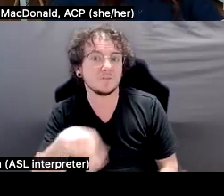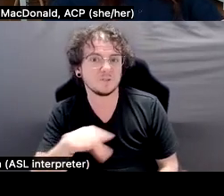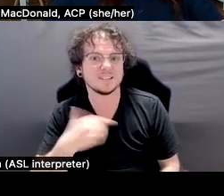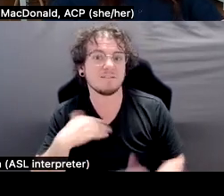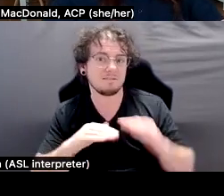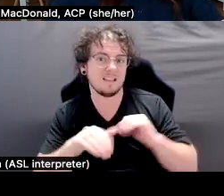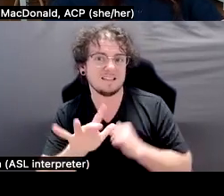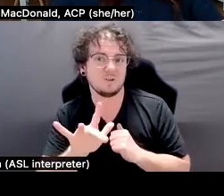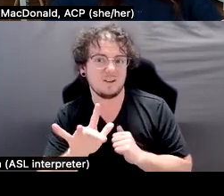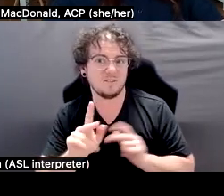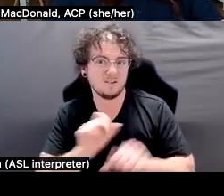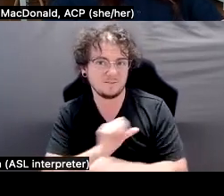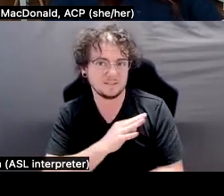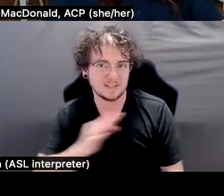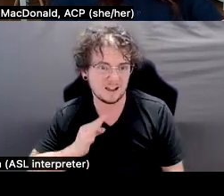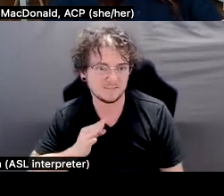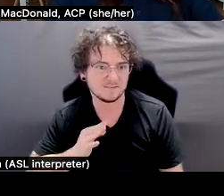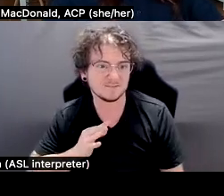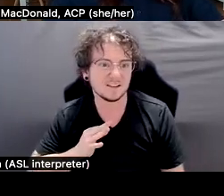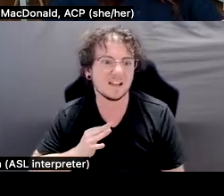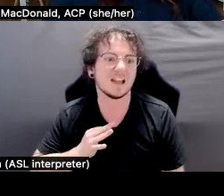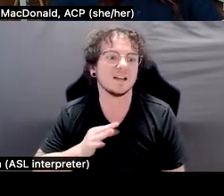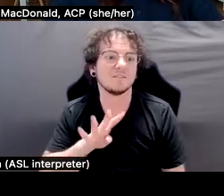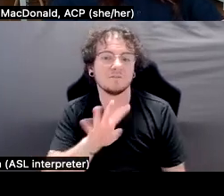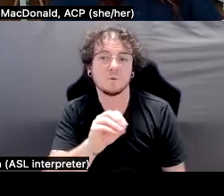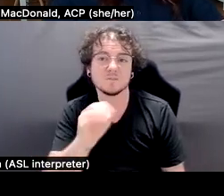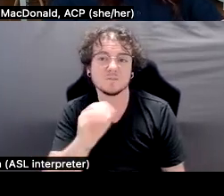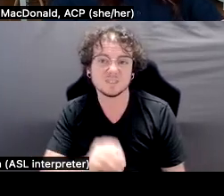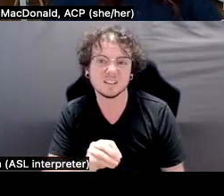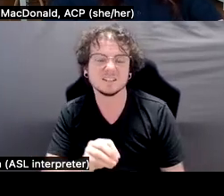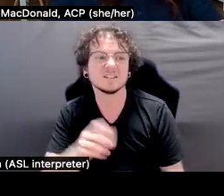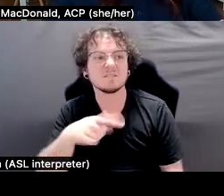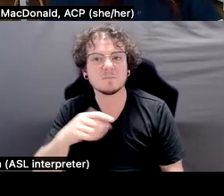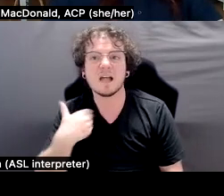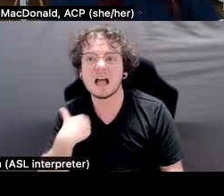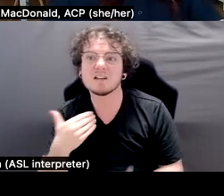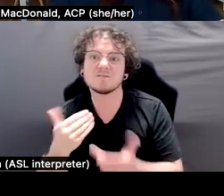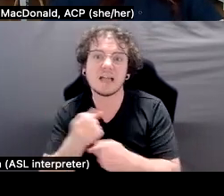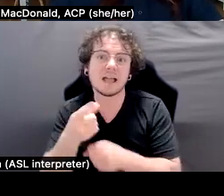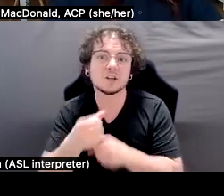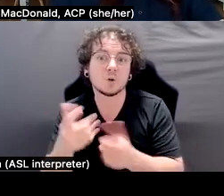reported annual revenues under a million. So, to put things in perspective again,